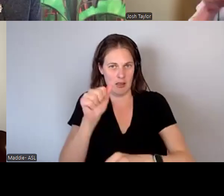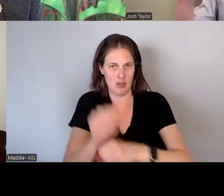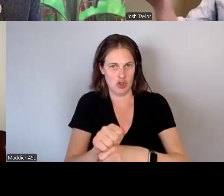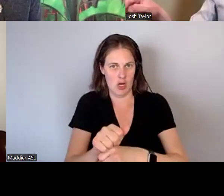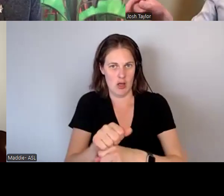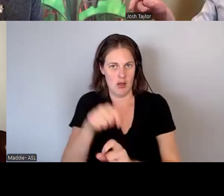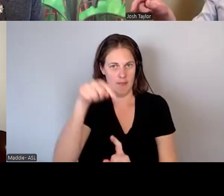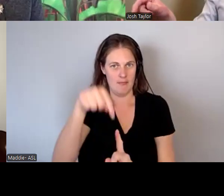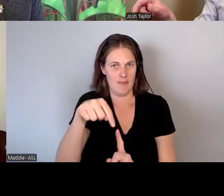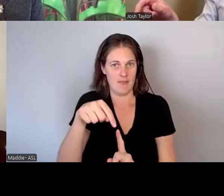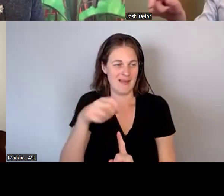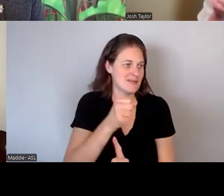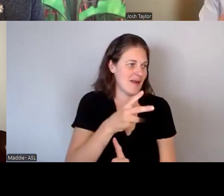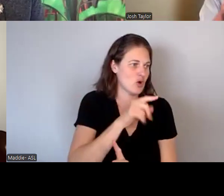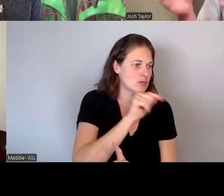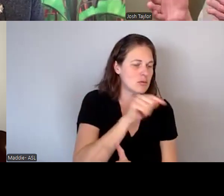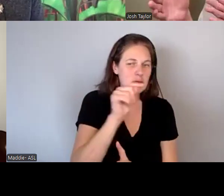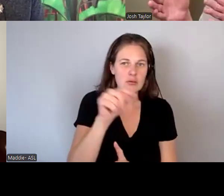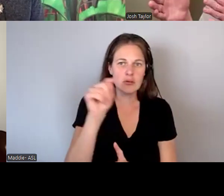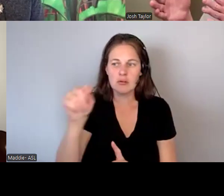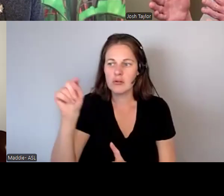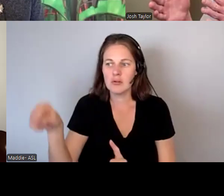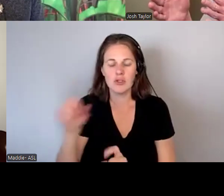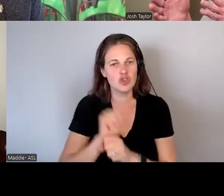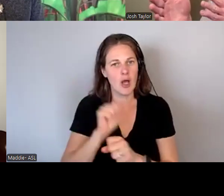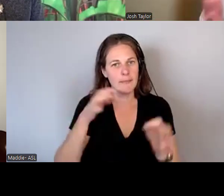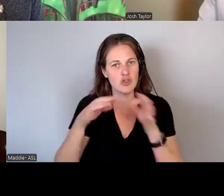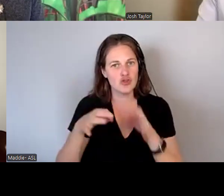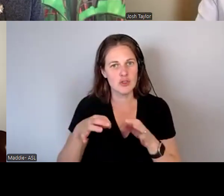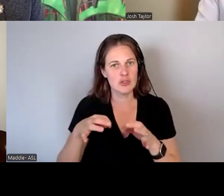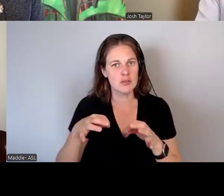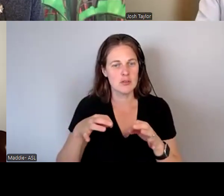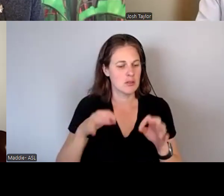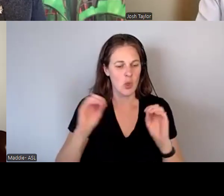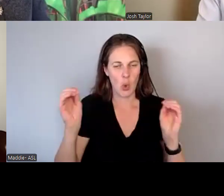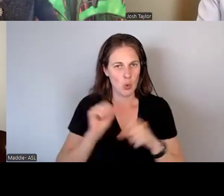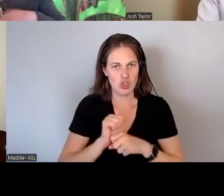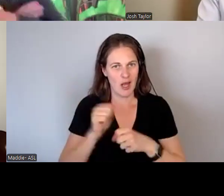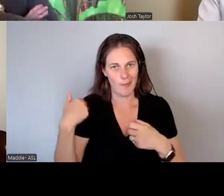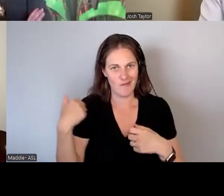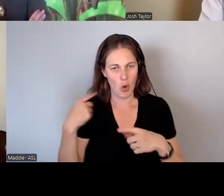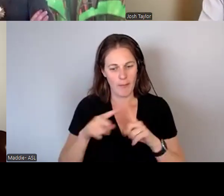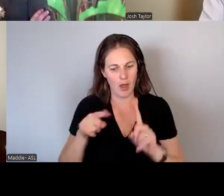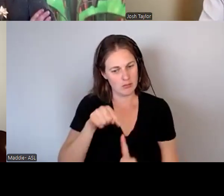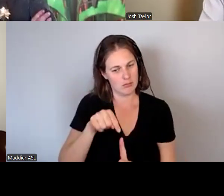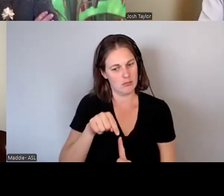of several job descriptions that there wasn't a job that existed before, but we're looking at, hey, what are the strengths that this person's bringing to the table?